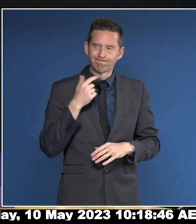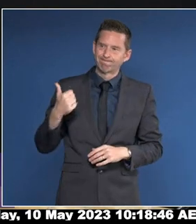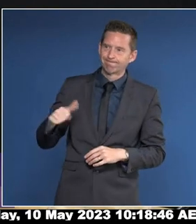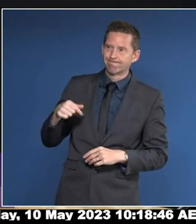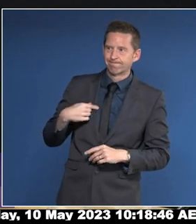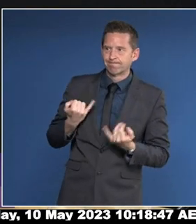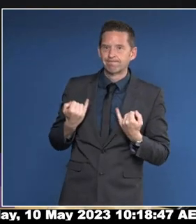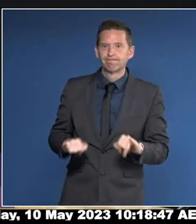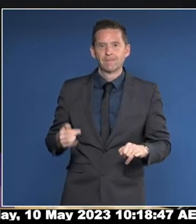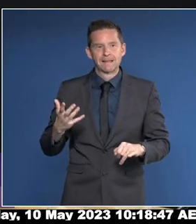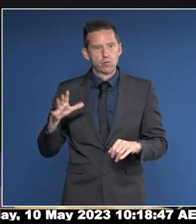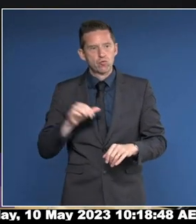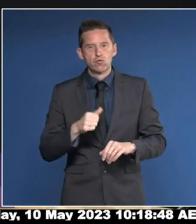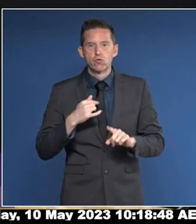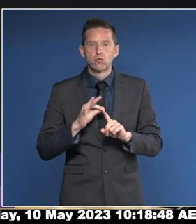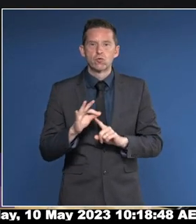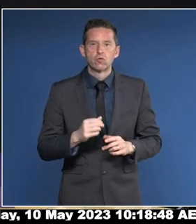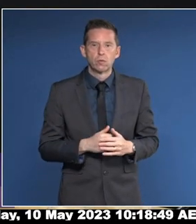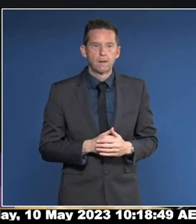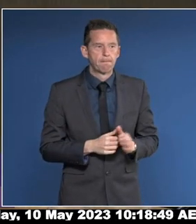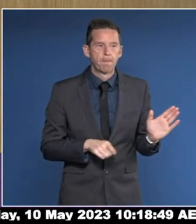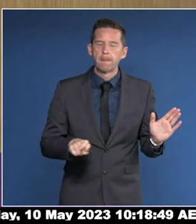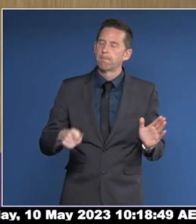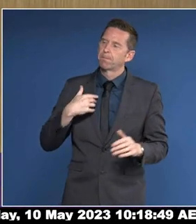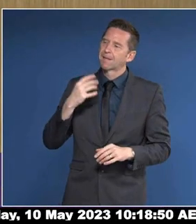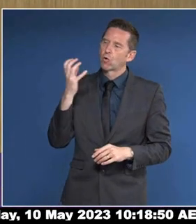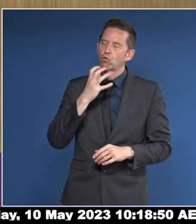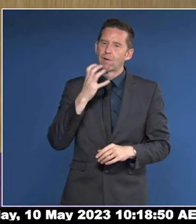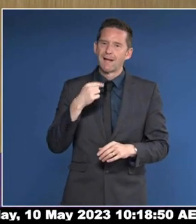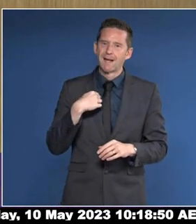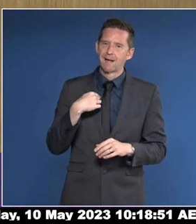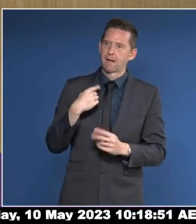to do better. DR CRAWFORD: I'm sorry I've given you the impression of being defensive, Commissioner. That's certainly not my intent.